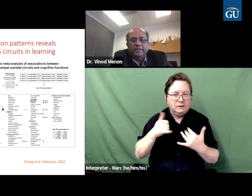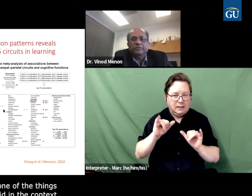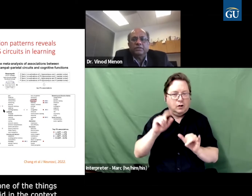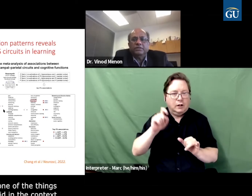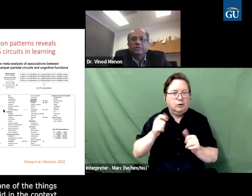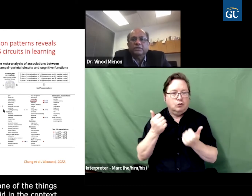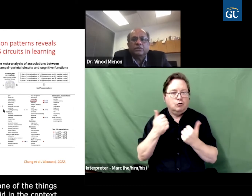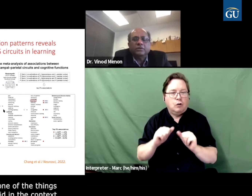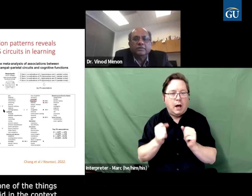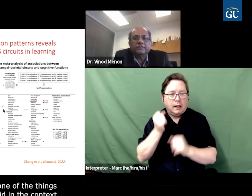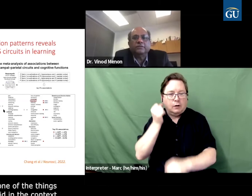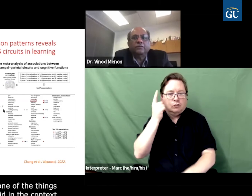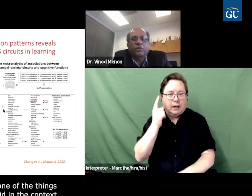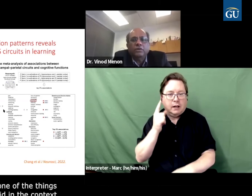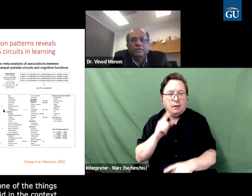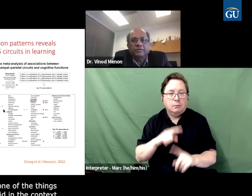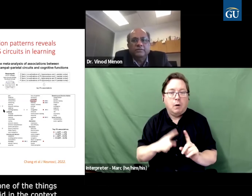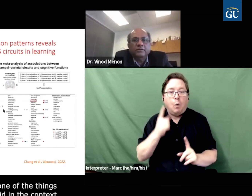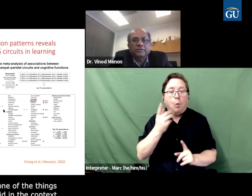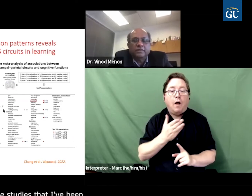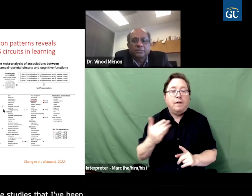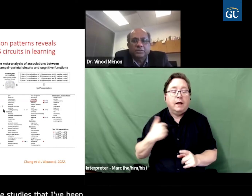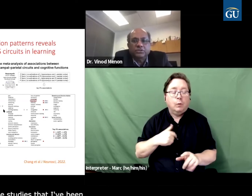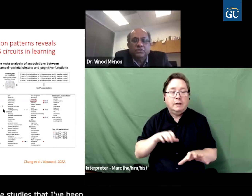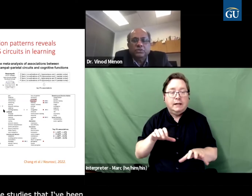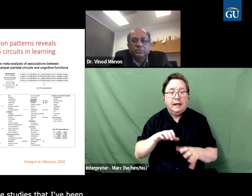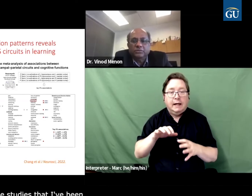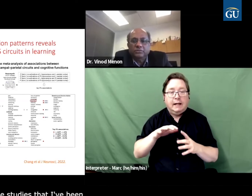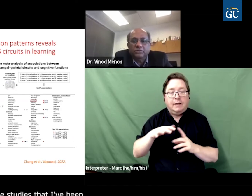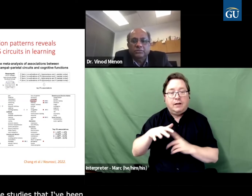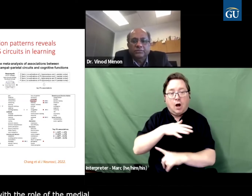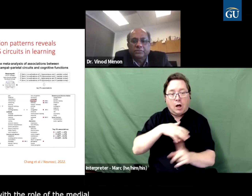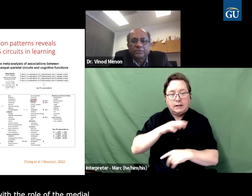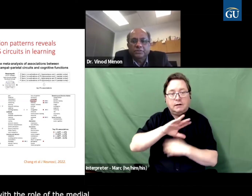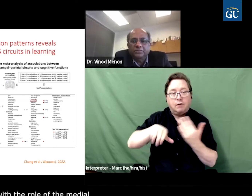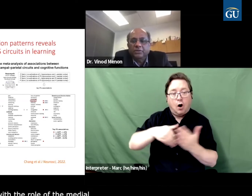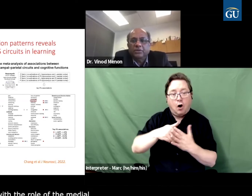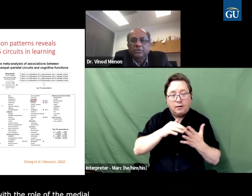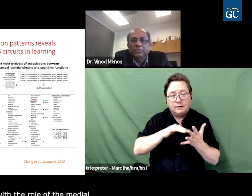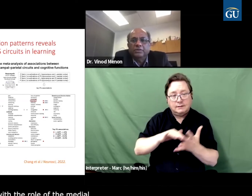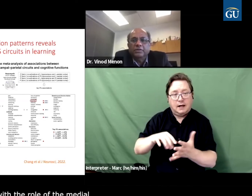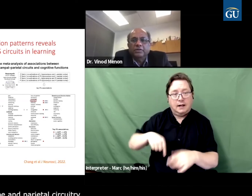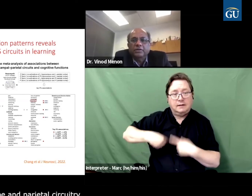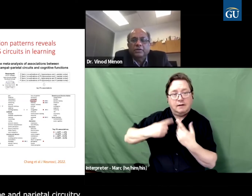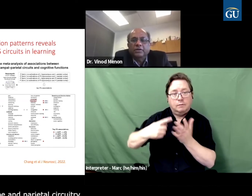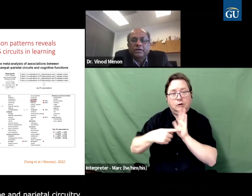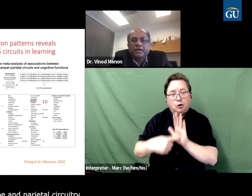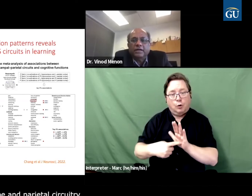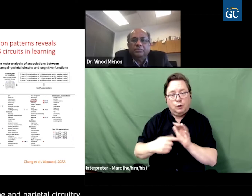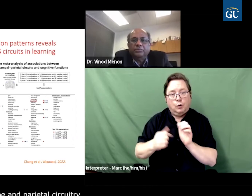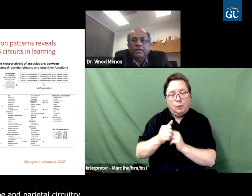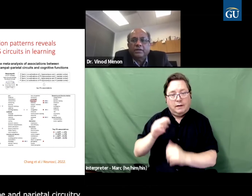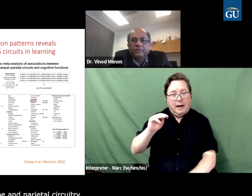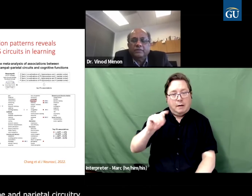but one of the things we did in the context of all of these studies that i've been showing you with the role of